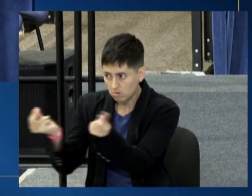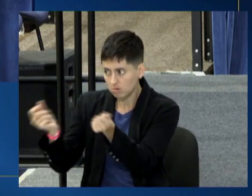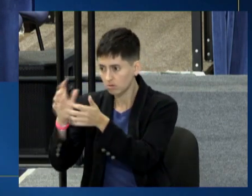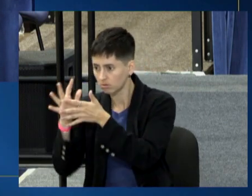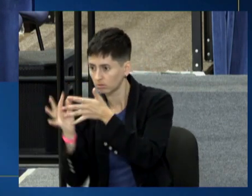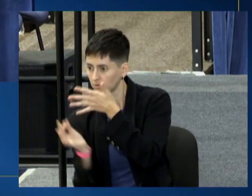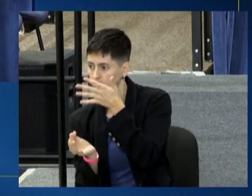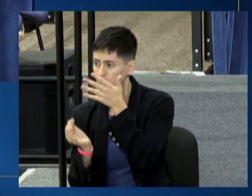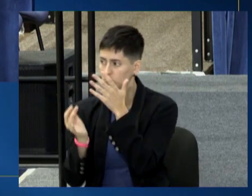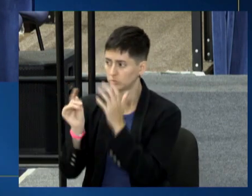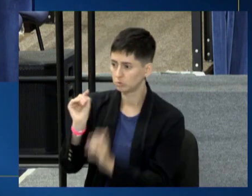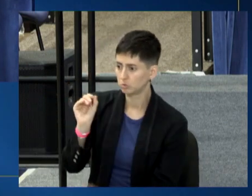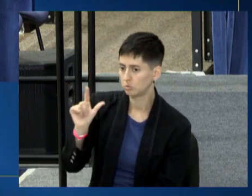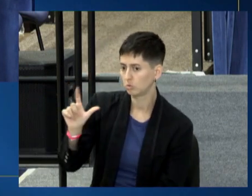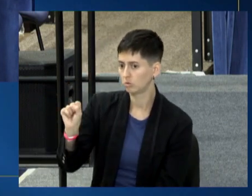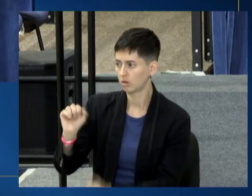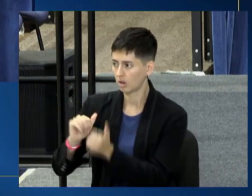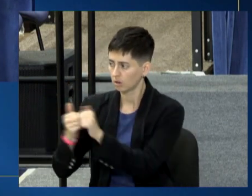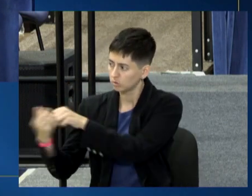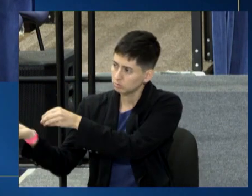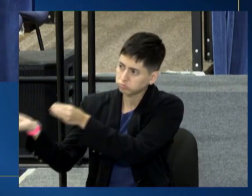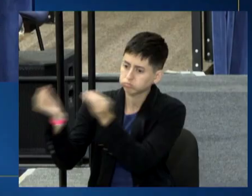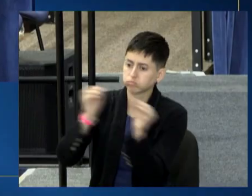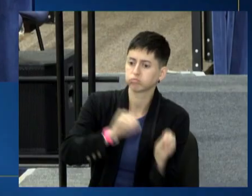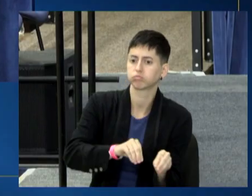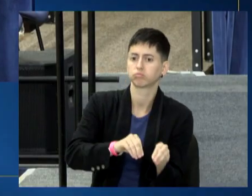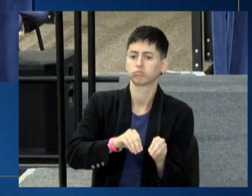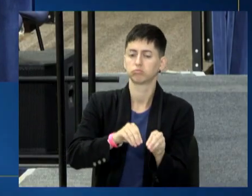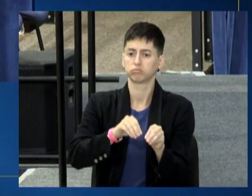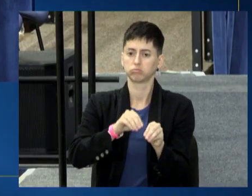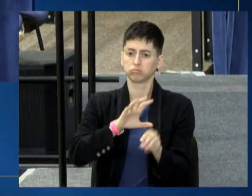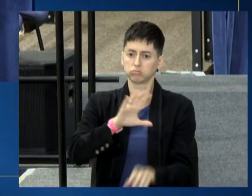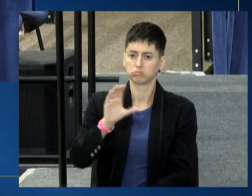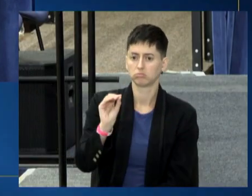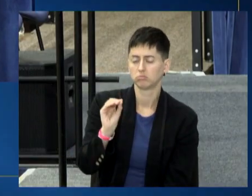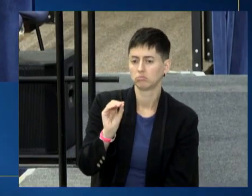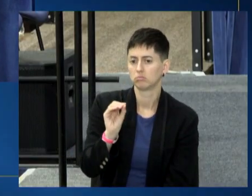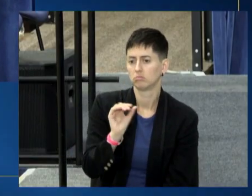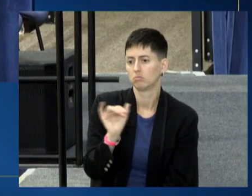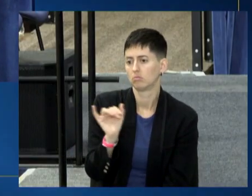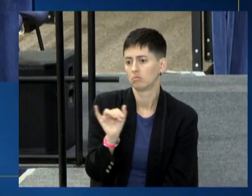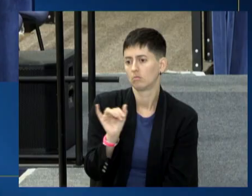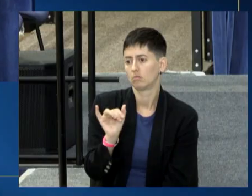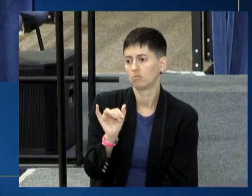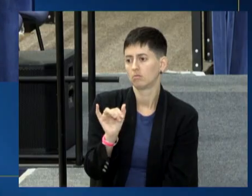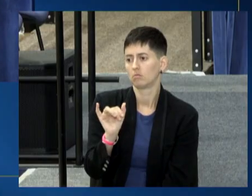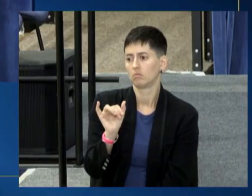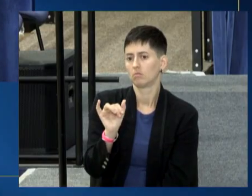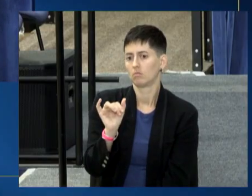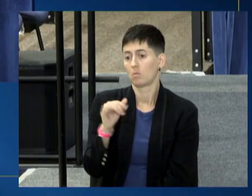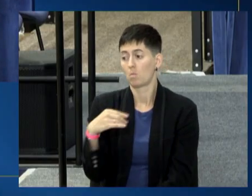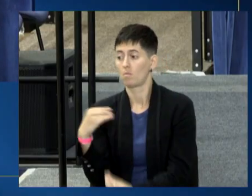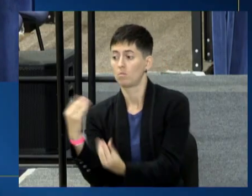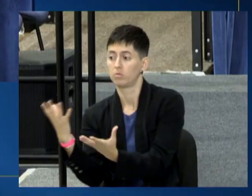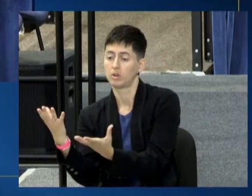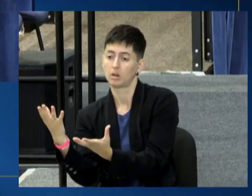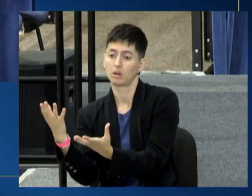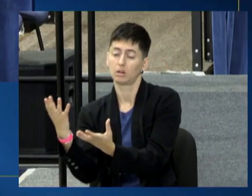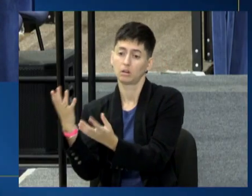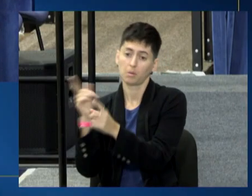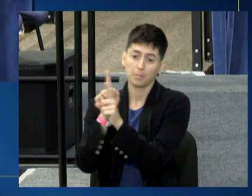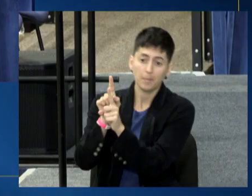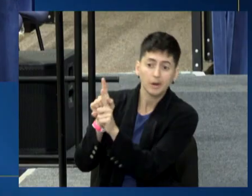them, selected them. And then tag them with champions, mentors, investors, health systems,